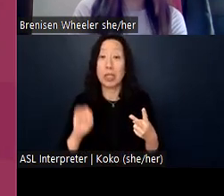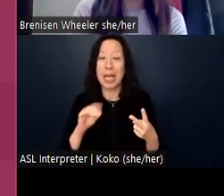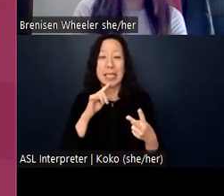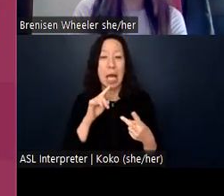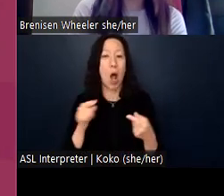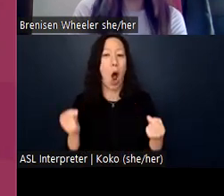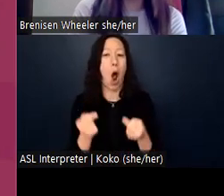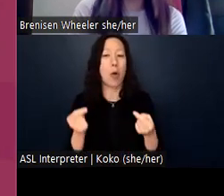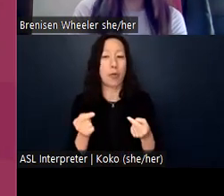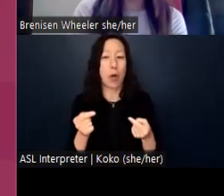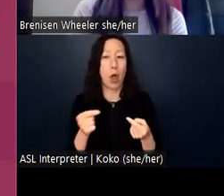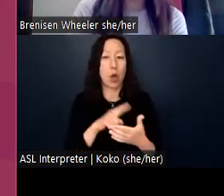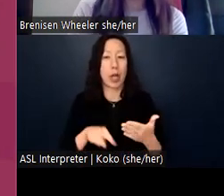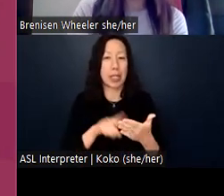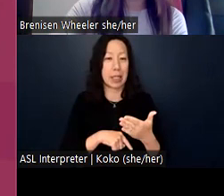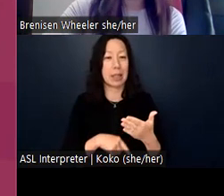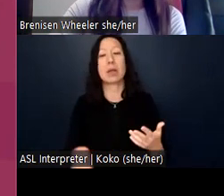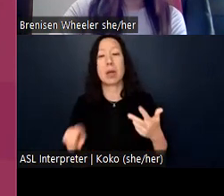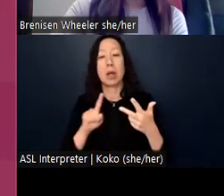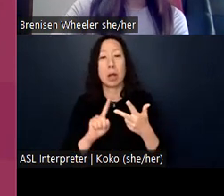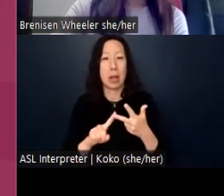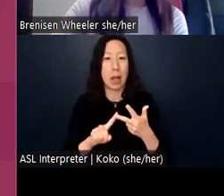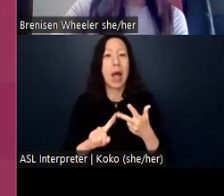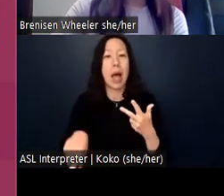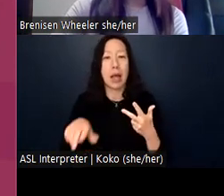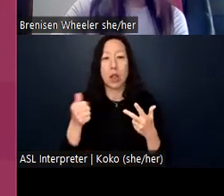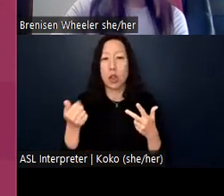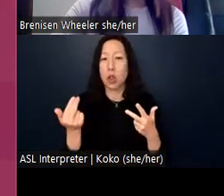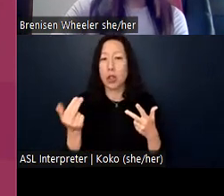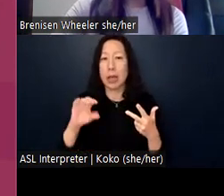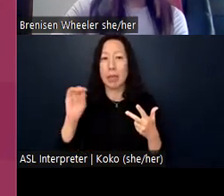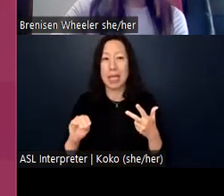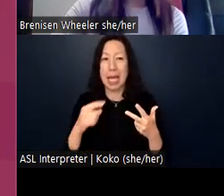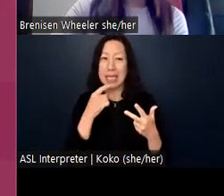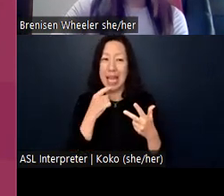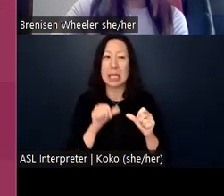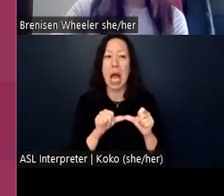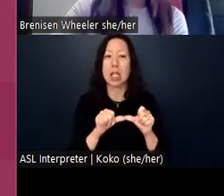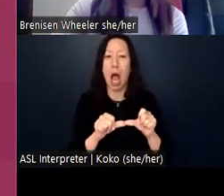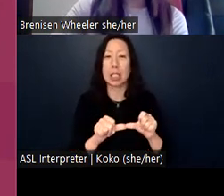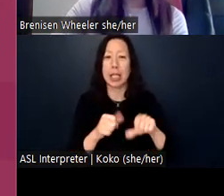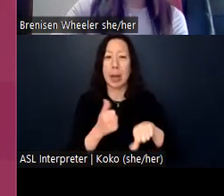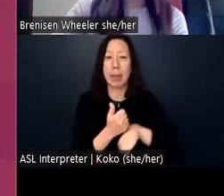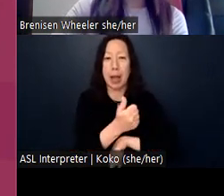that constant plane. 12:22:22 So. so we'll start with the social